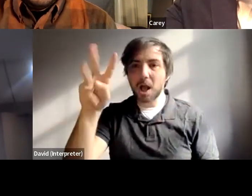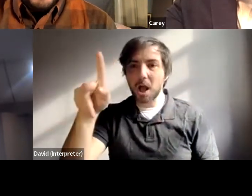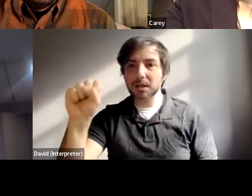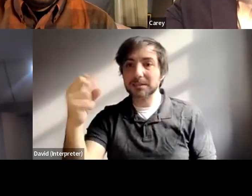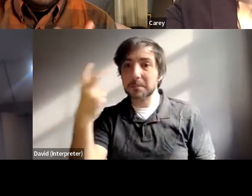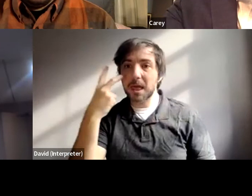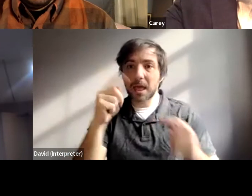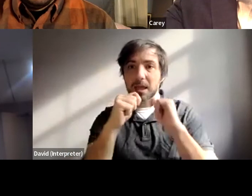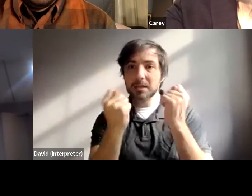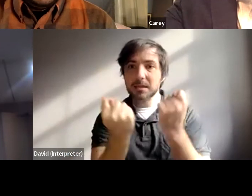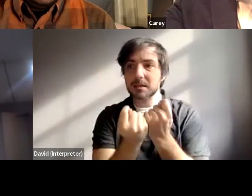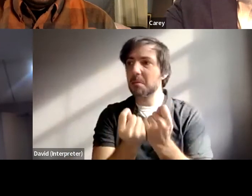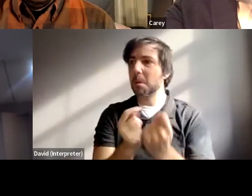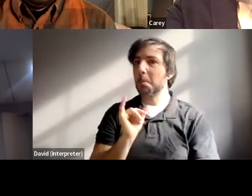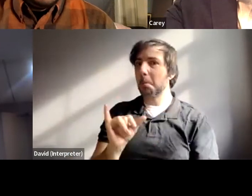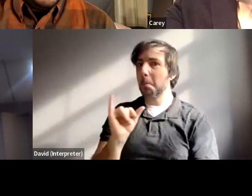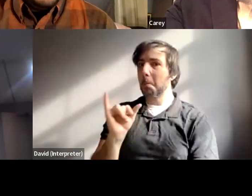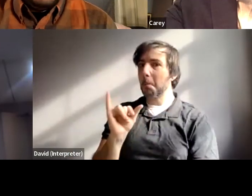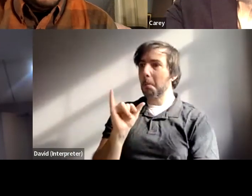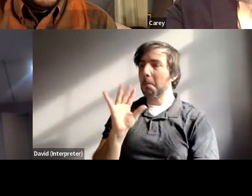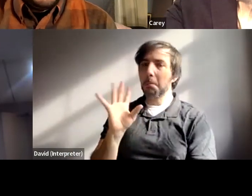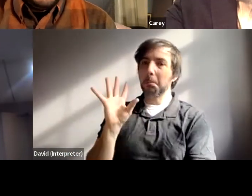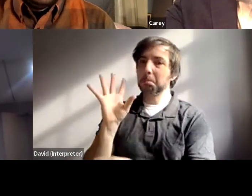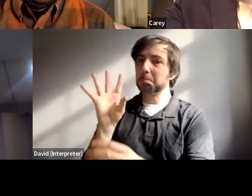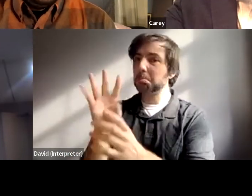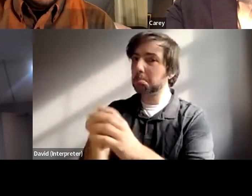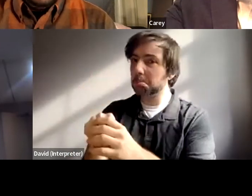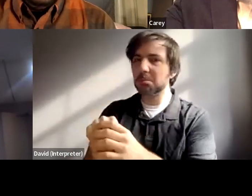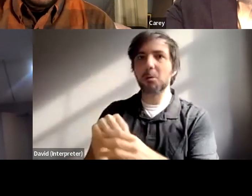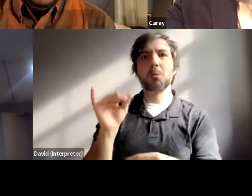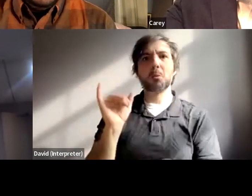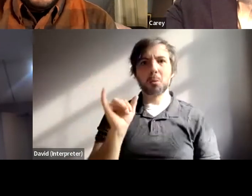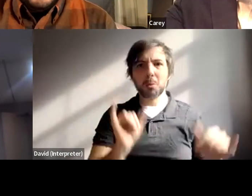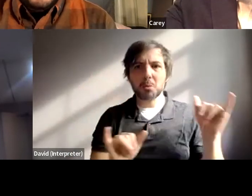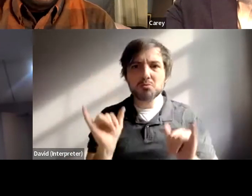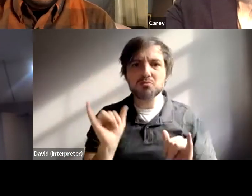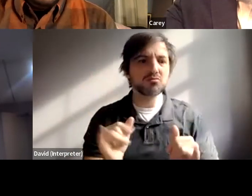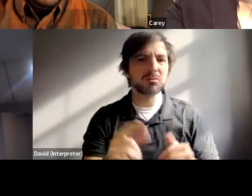that atmosphere is a different kind of chemistry . It's a different kind of family